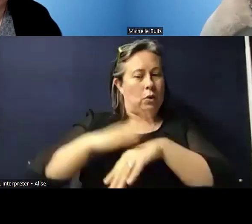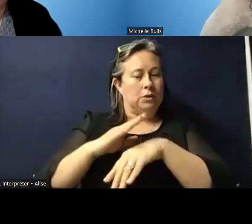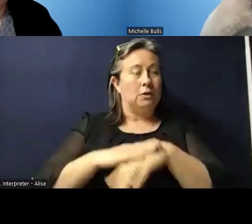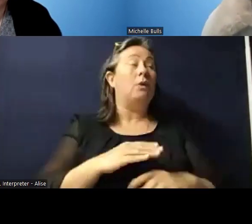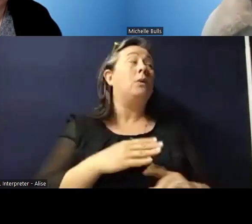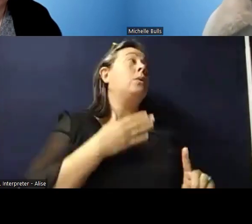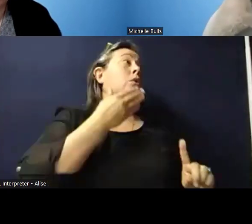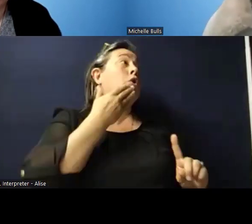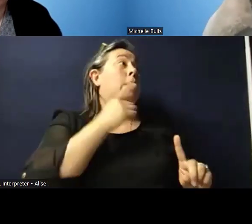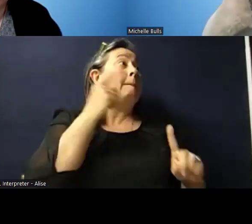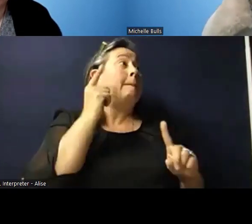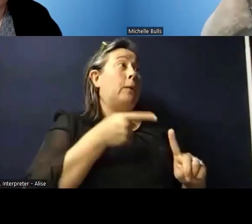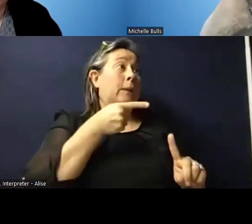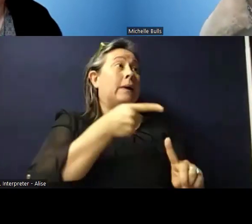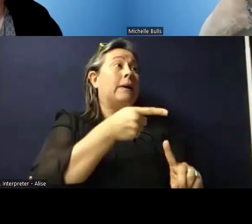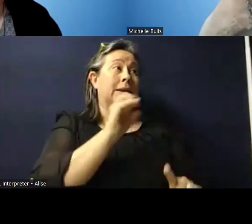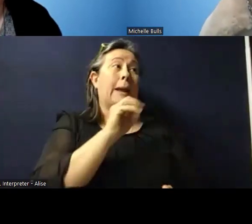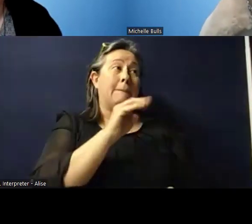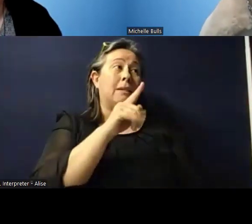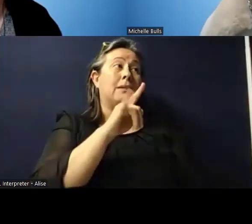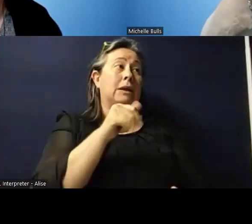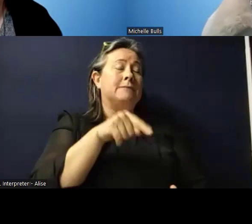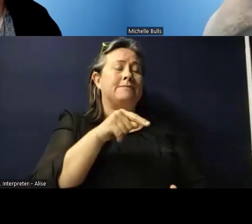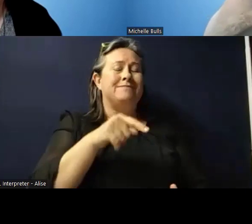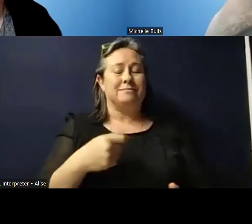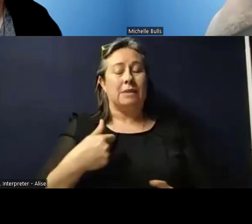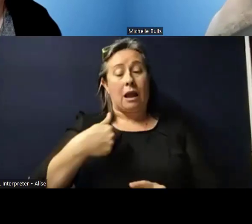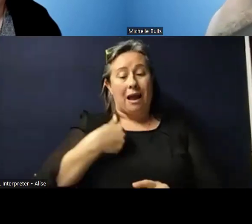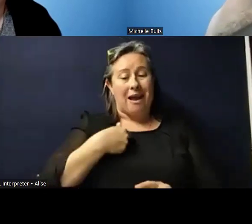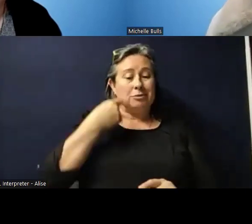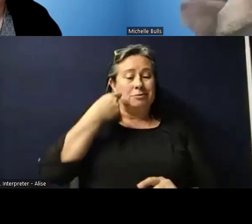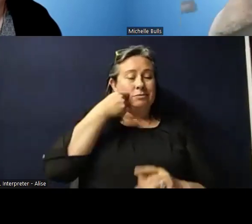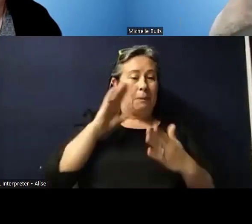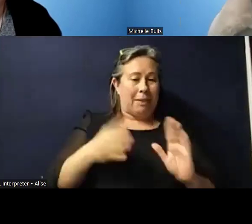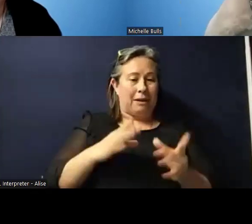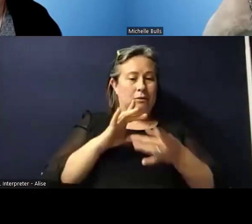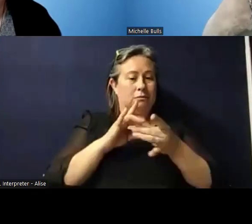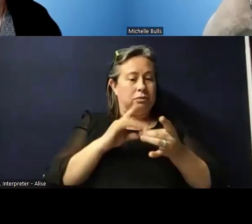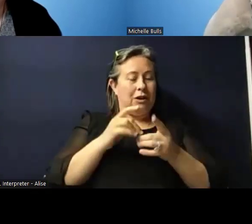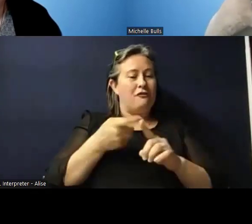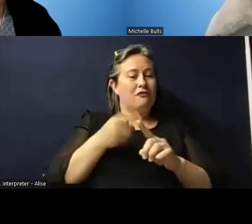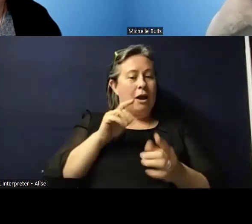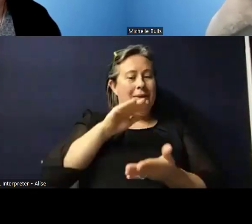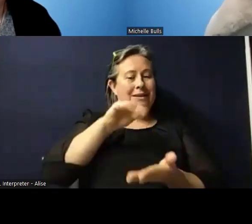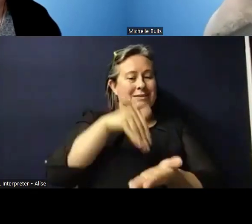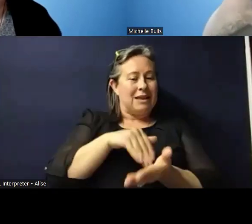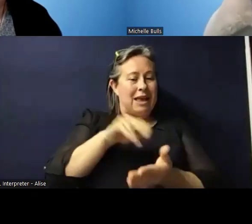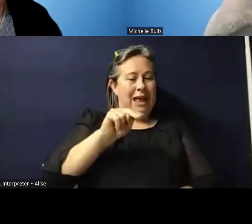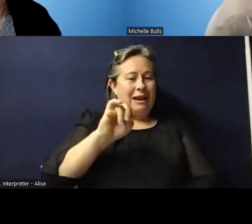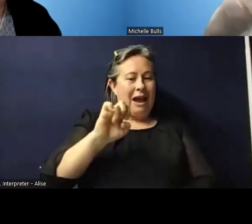because the angle that I was going to come from is from the central NIH, which is ...